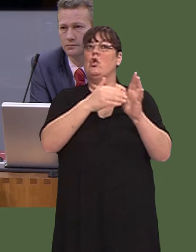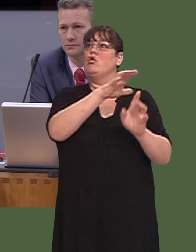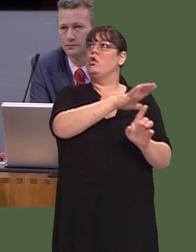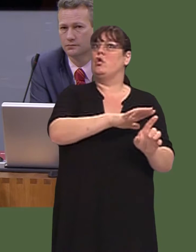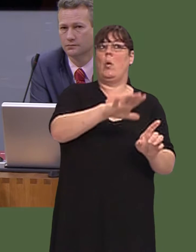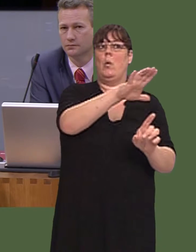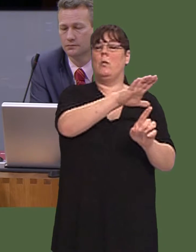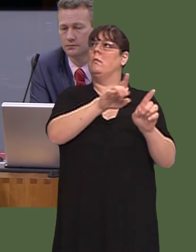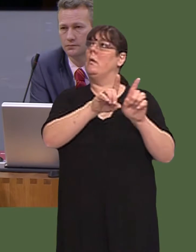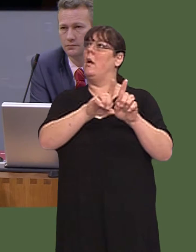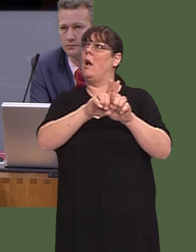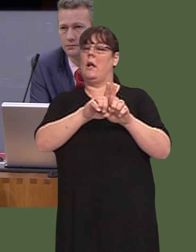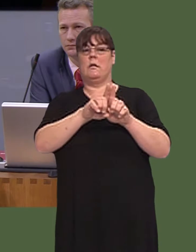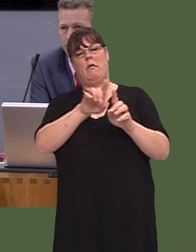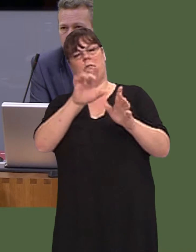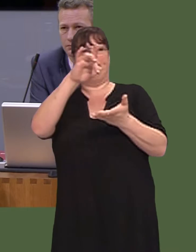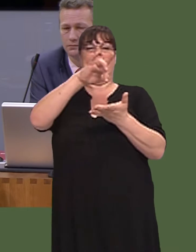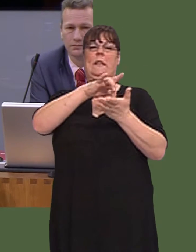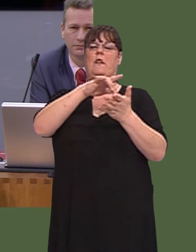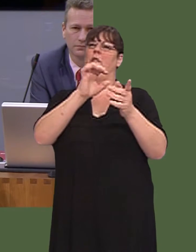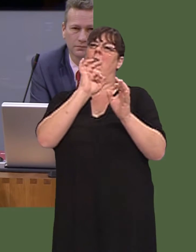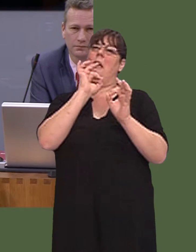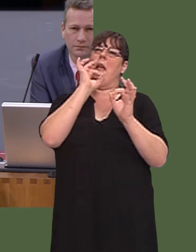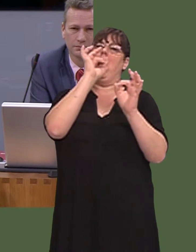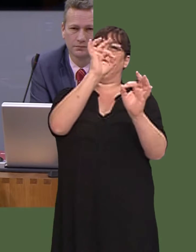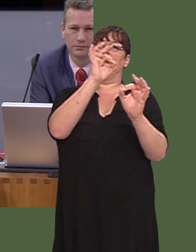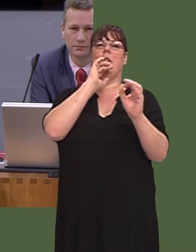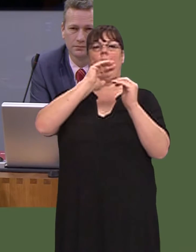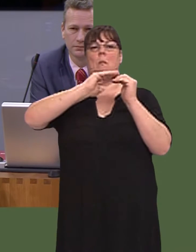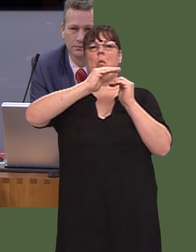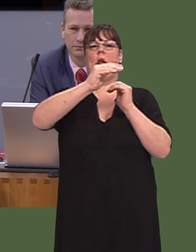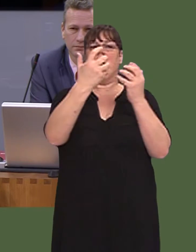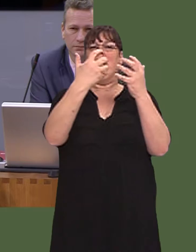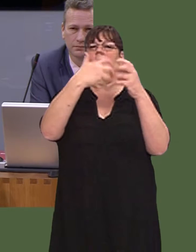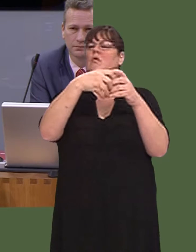made towards a centre of excellence for the energy, engineering and marine sectors, and